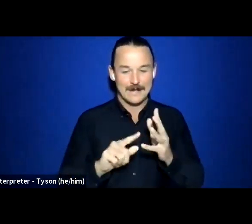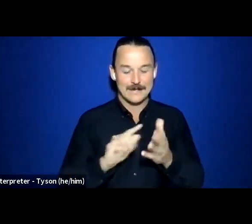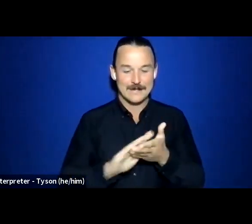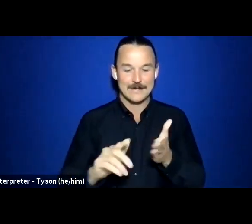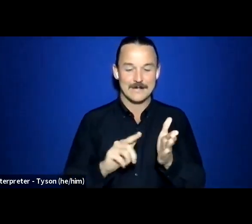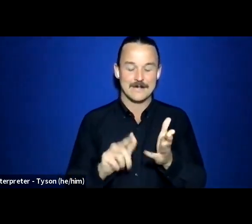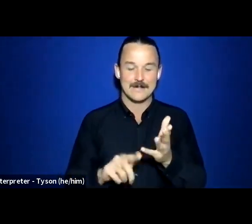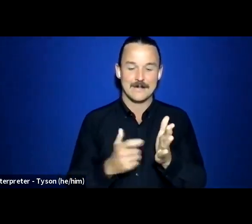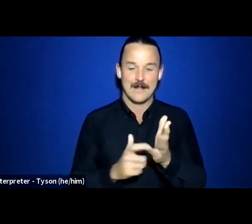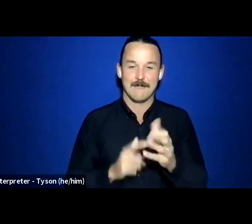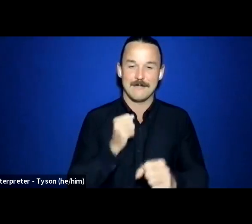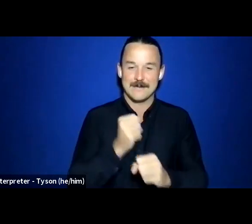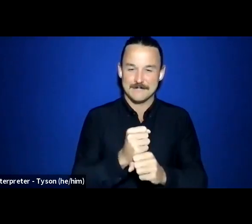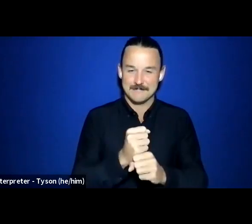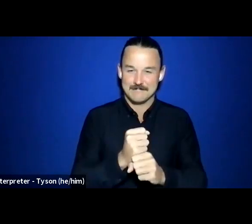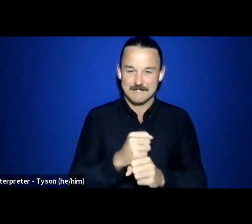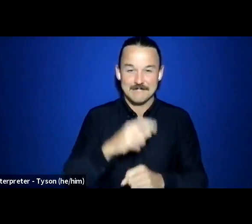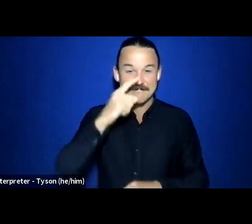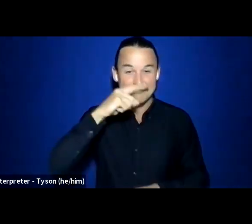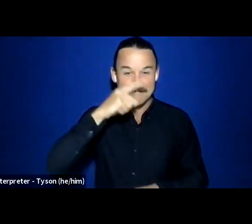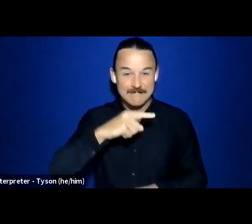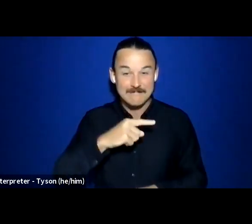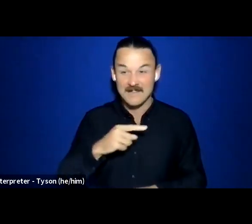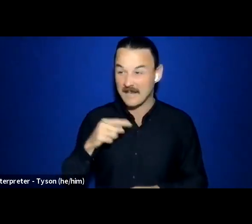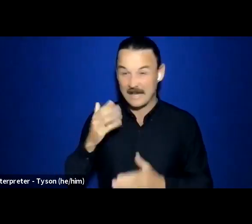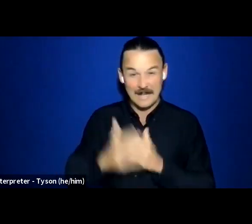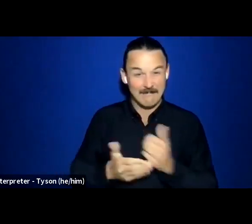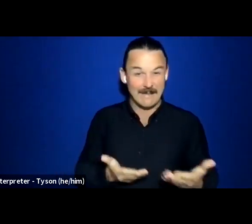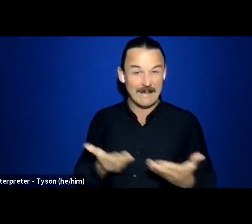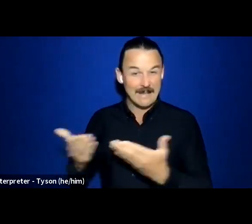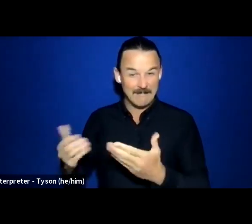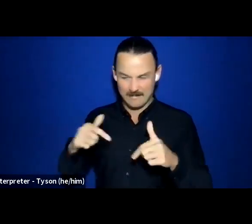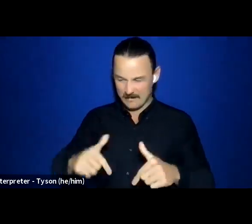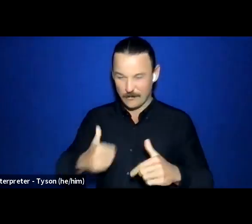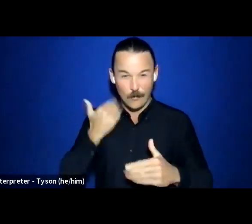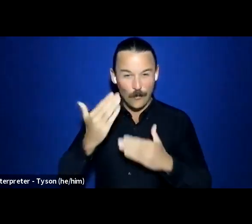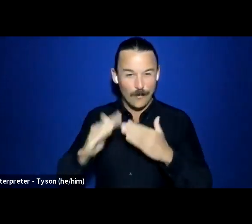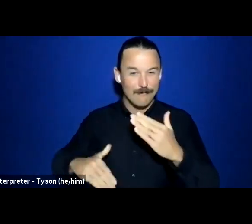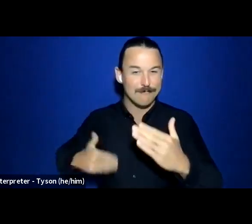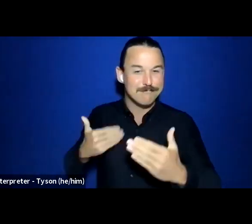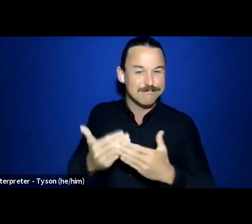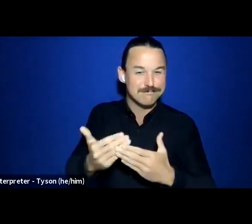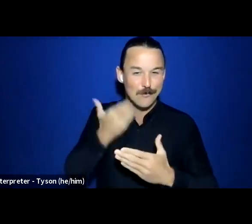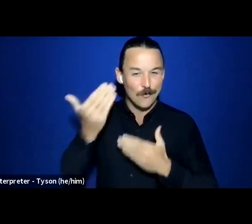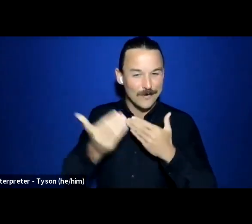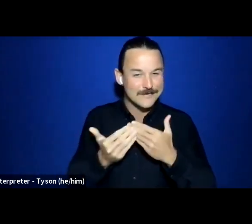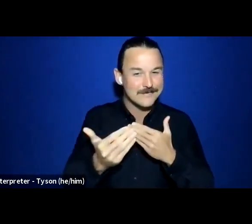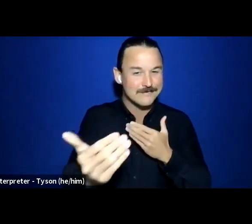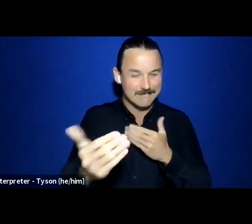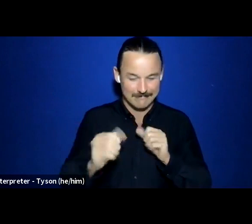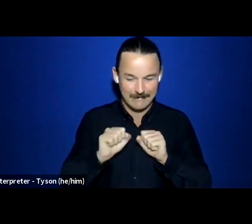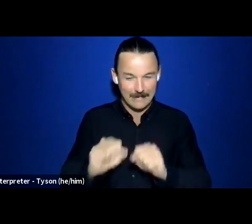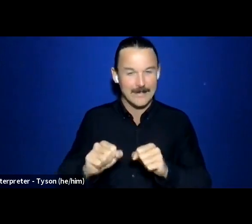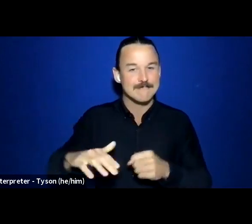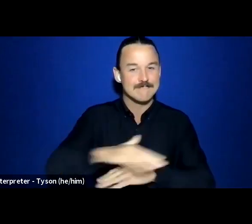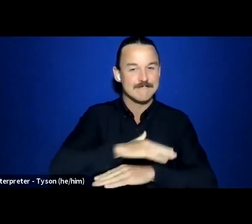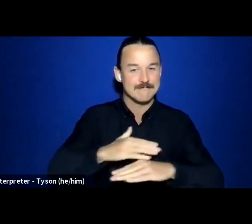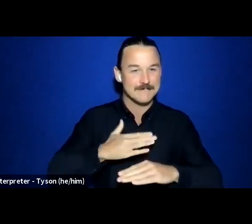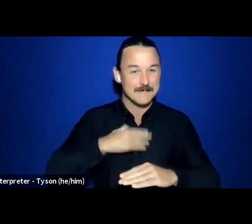ge the traditional custodians of these lands and pay respects to elder's past and present. I'm coming to you from the lens of the dark and kind and Gary people sovereignty was never ceded always was always will be Aboriginal land and land. My name is mike Marston